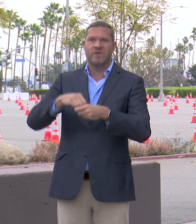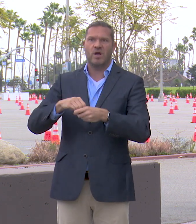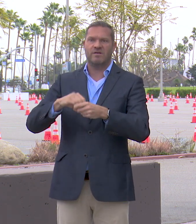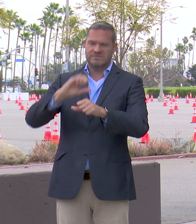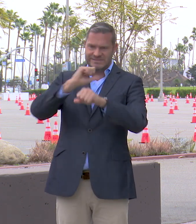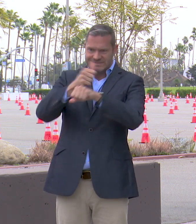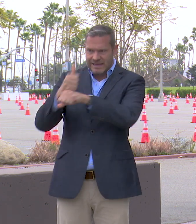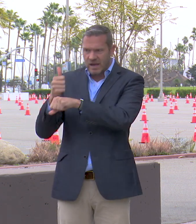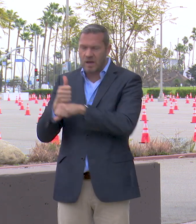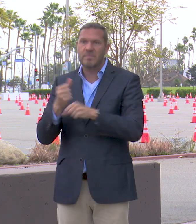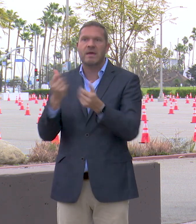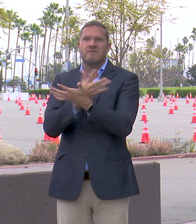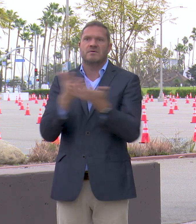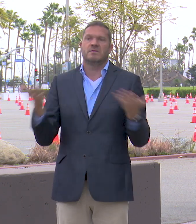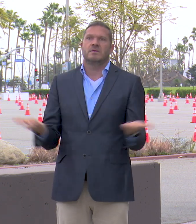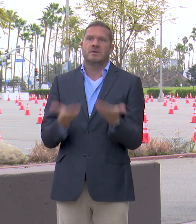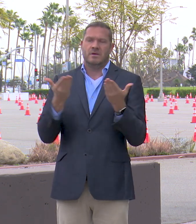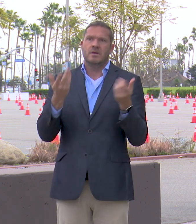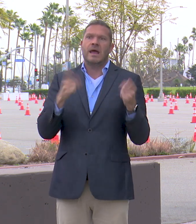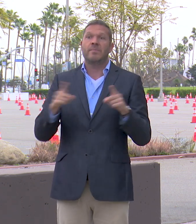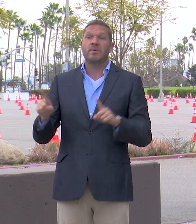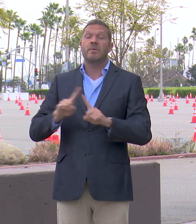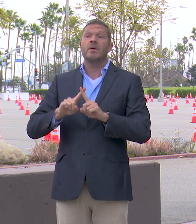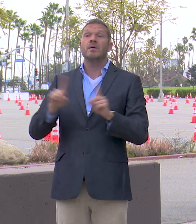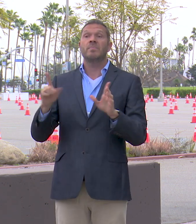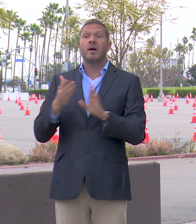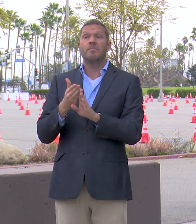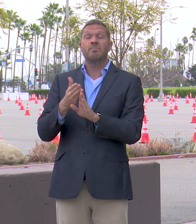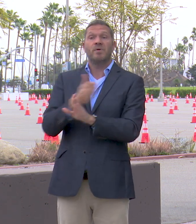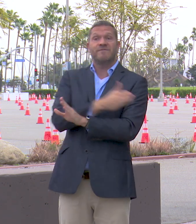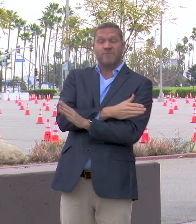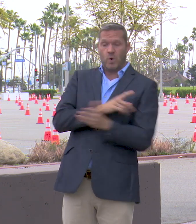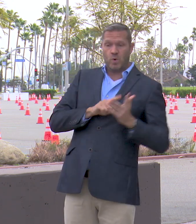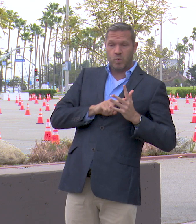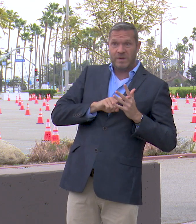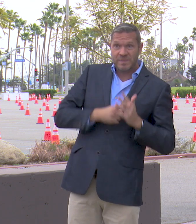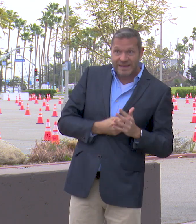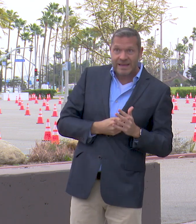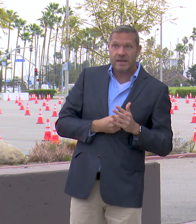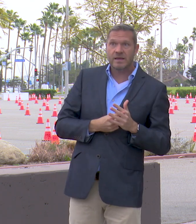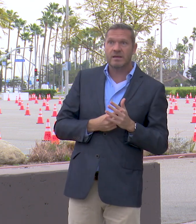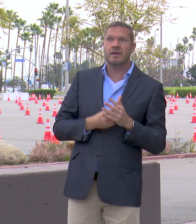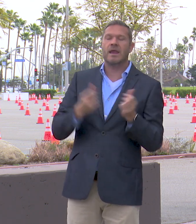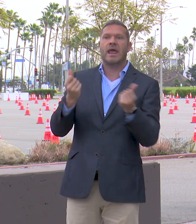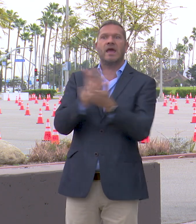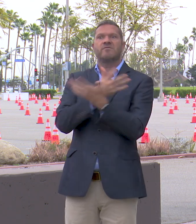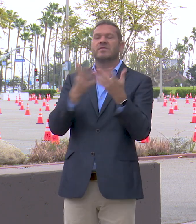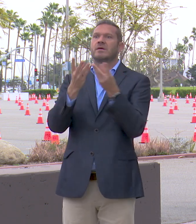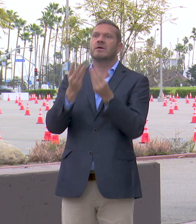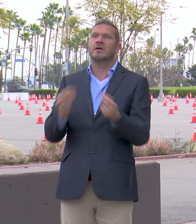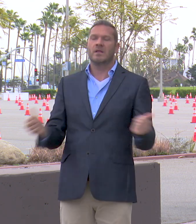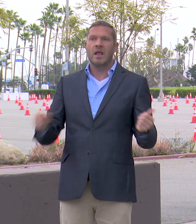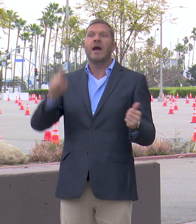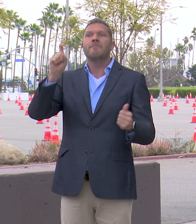But before we begin the recovery process we have to get people vaccinated. I've been vaccinated.